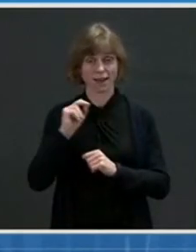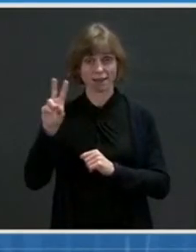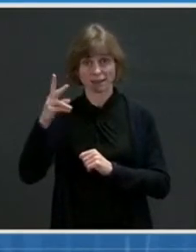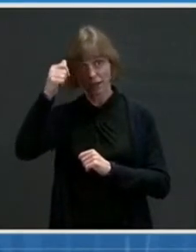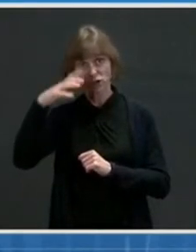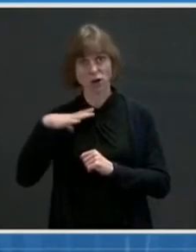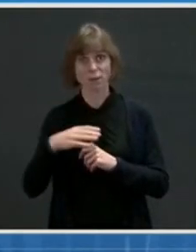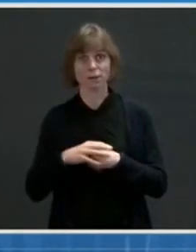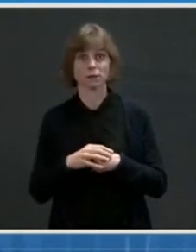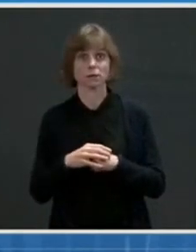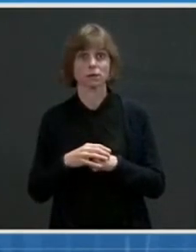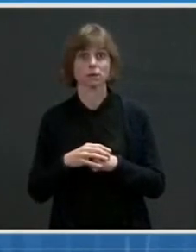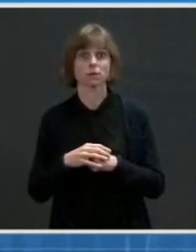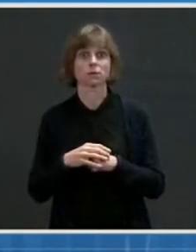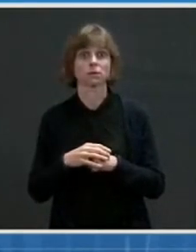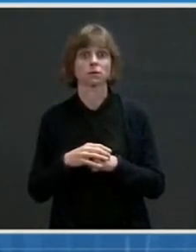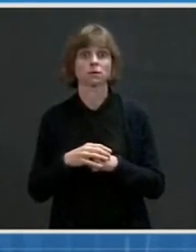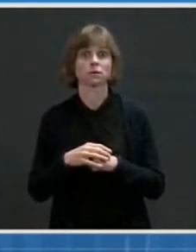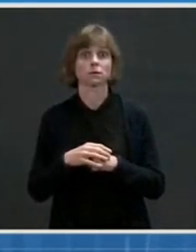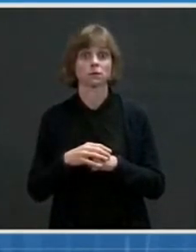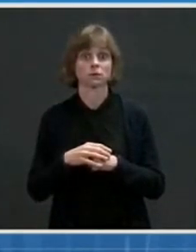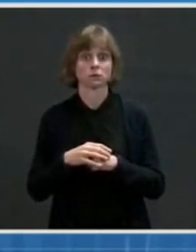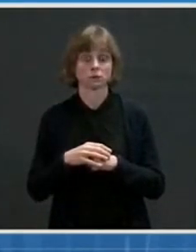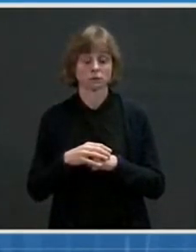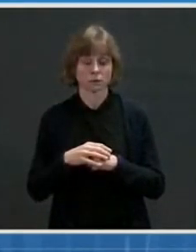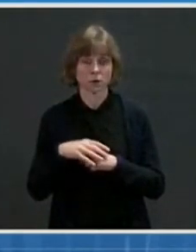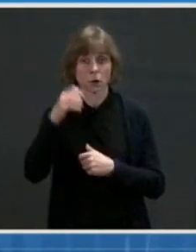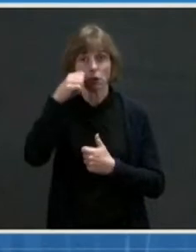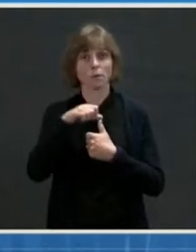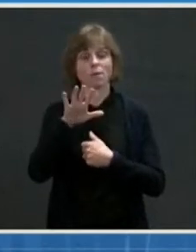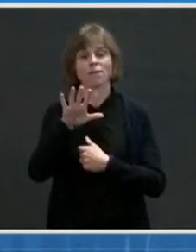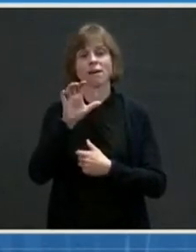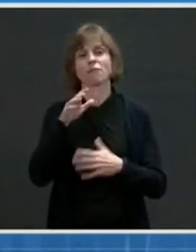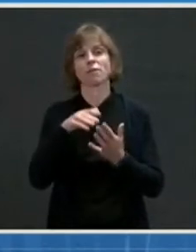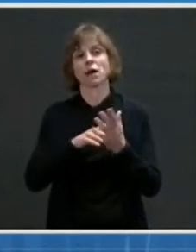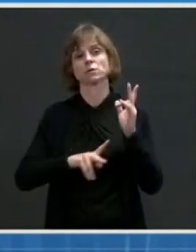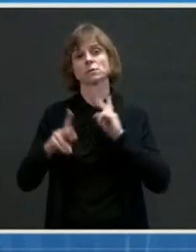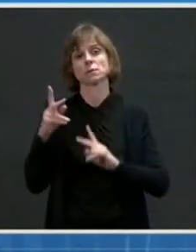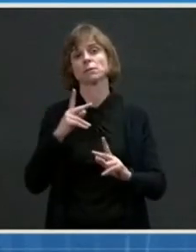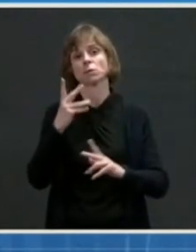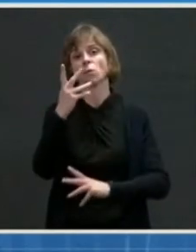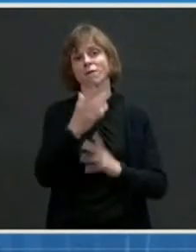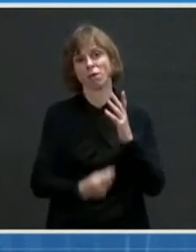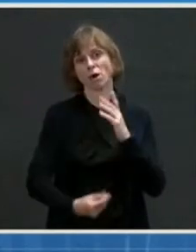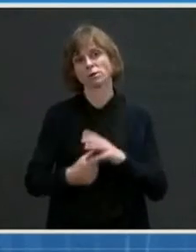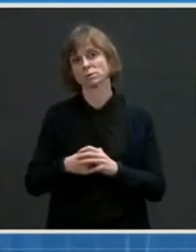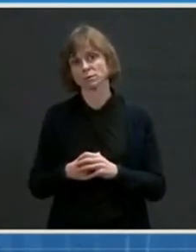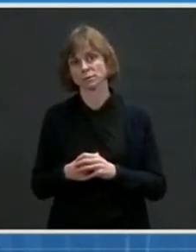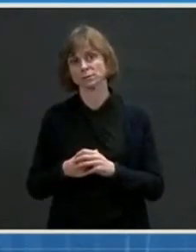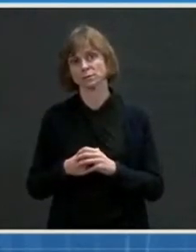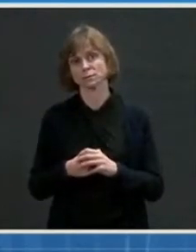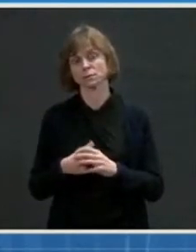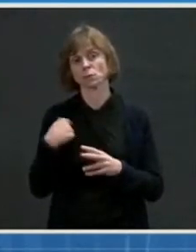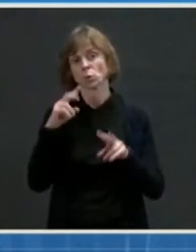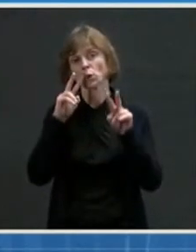EVENING WITH THE VICE PRESIDENT, THE FIRST LADY, AND THE SECOND GENTLEMAN, TO